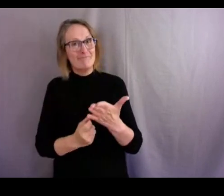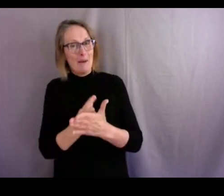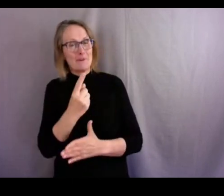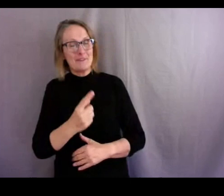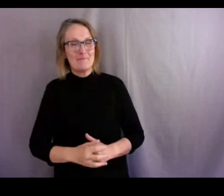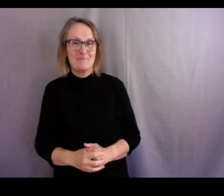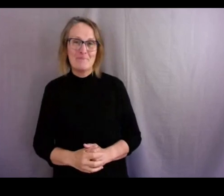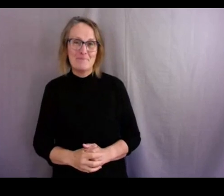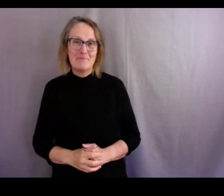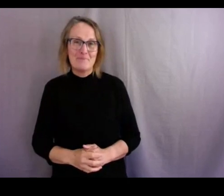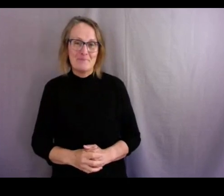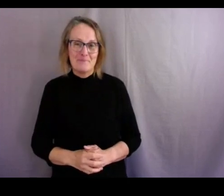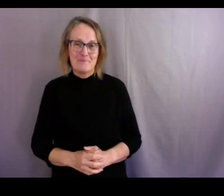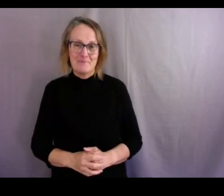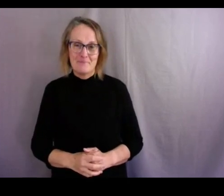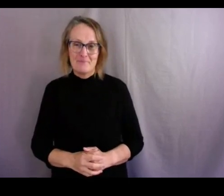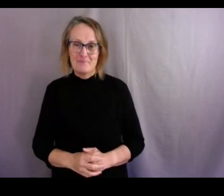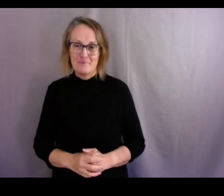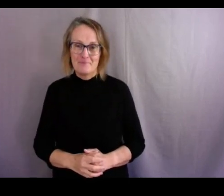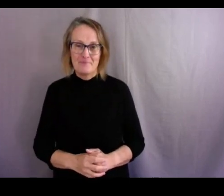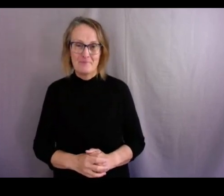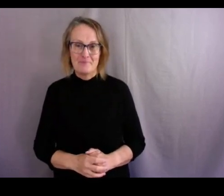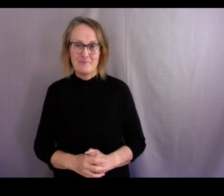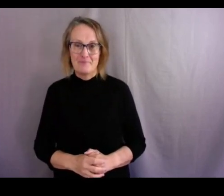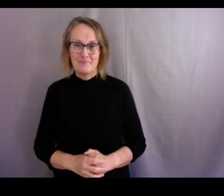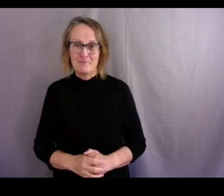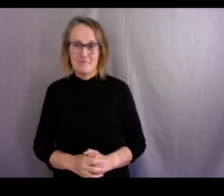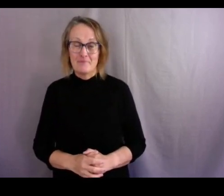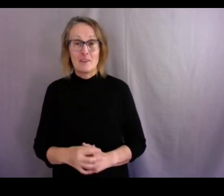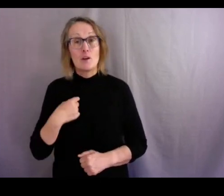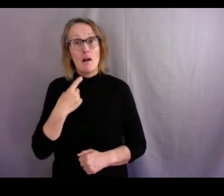If you dip into the photo archives about the Marquesas,